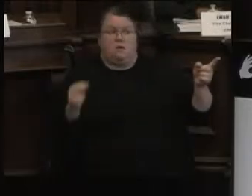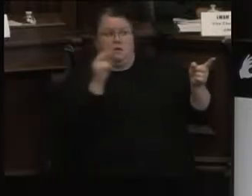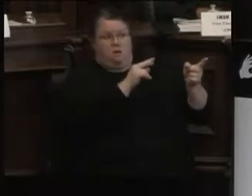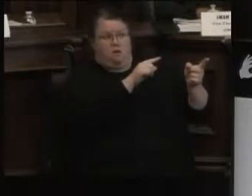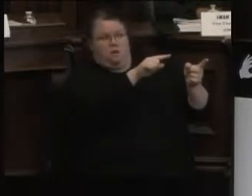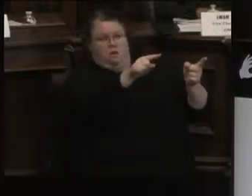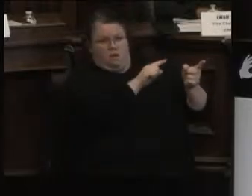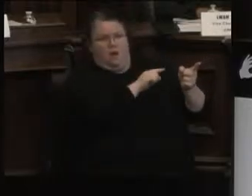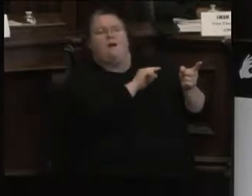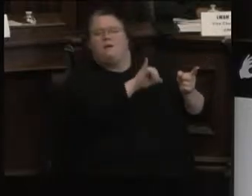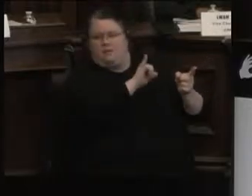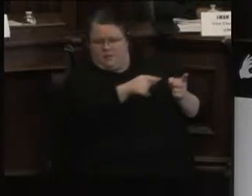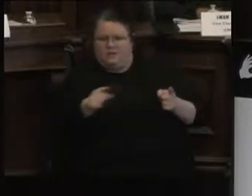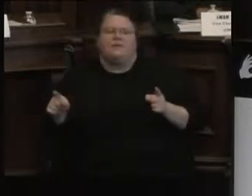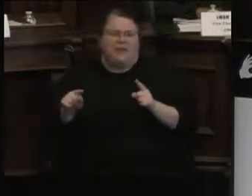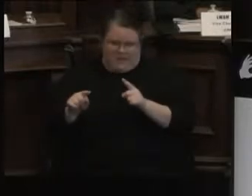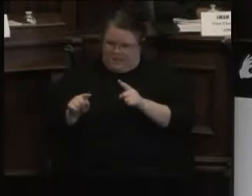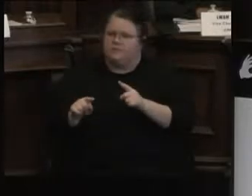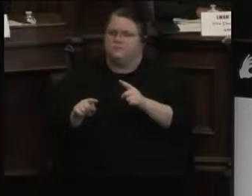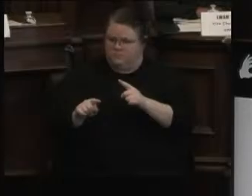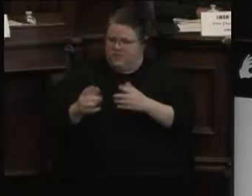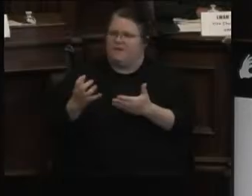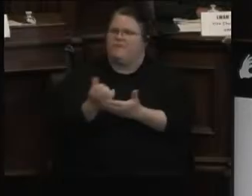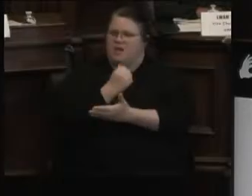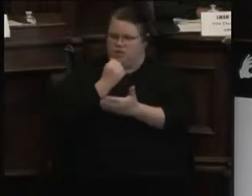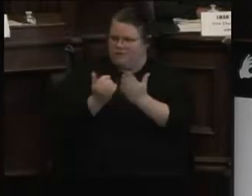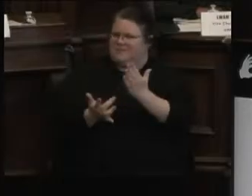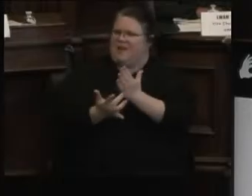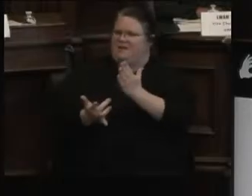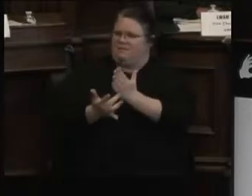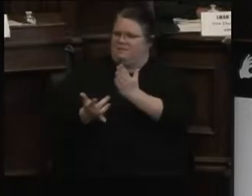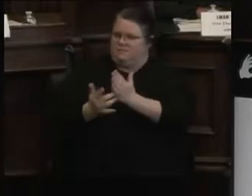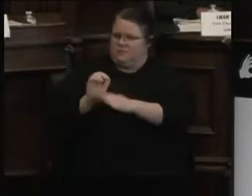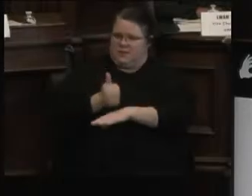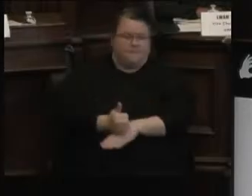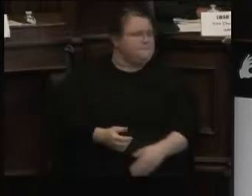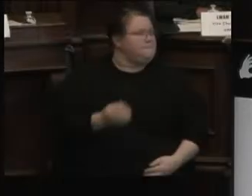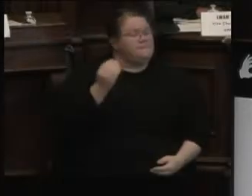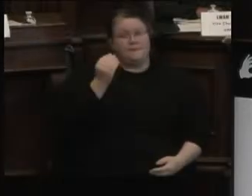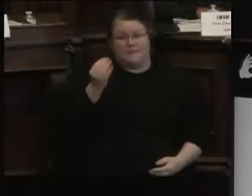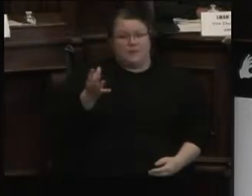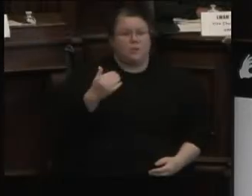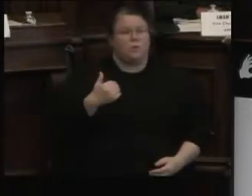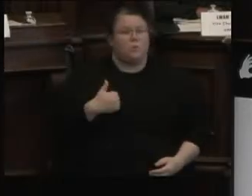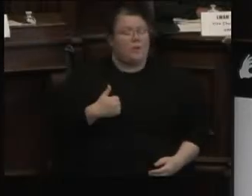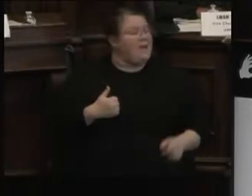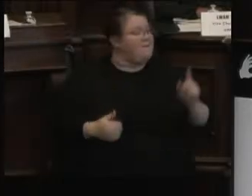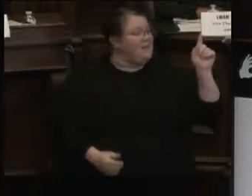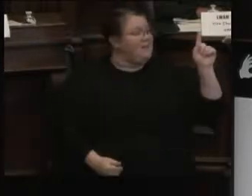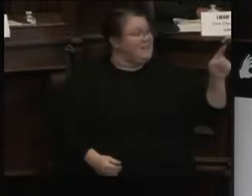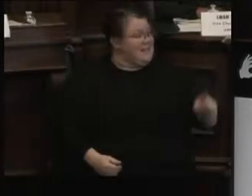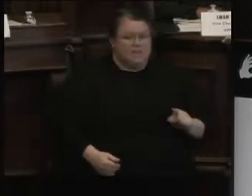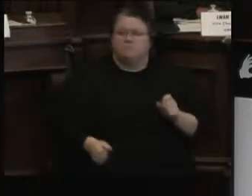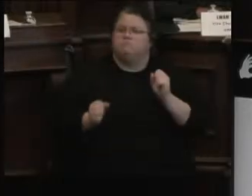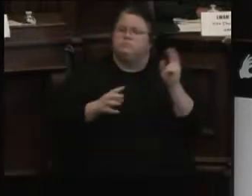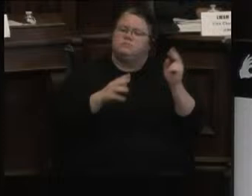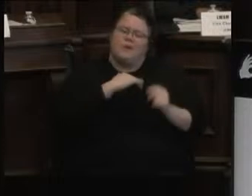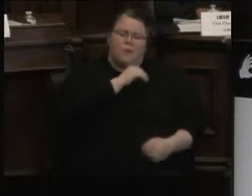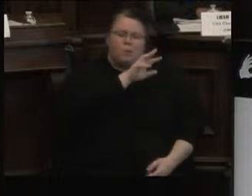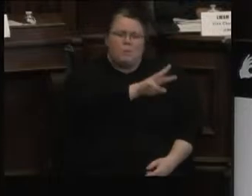that you see. And then they can utilize this tool. The